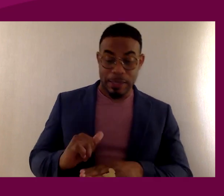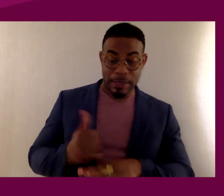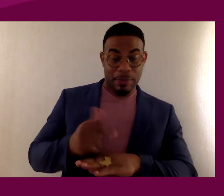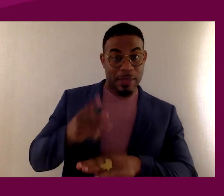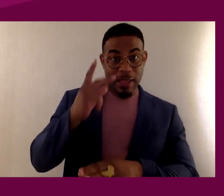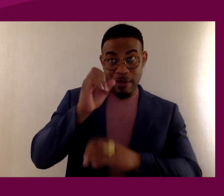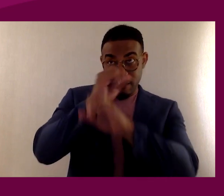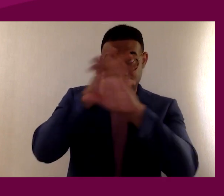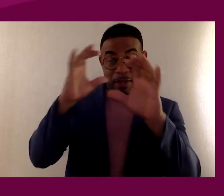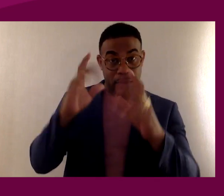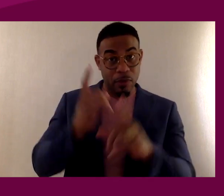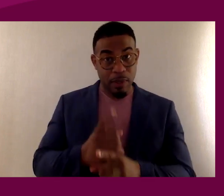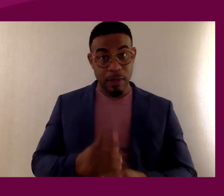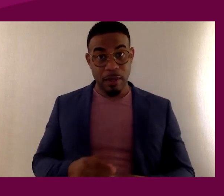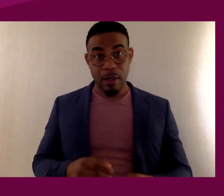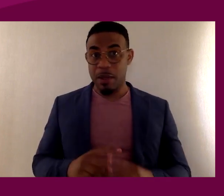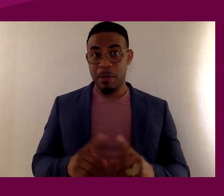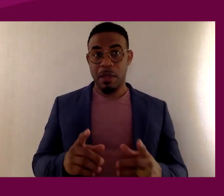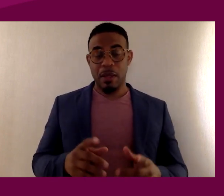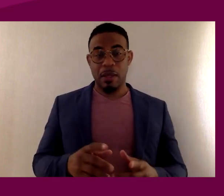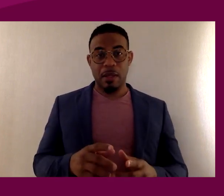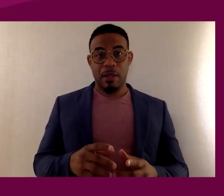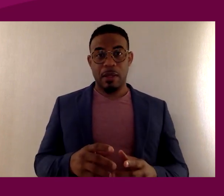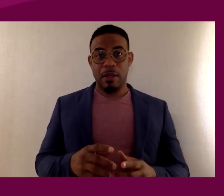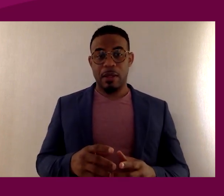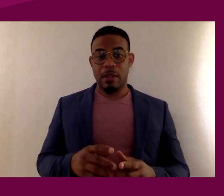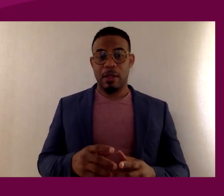to help them implement that vision. Ashley Inkumsah: Of course. Bruce Curtis: